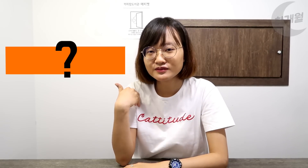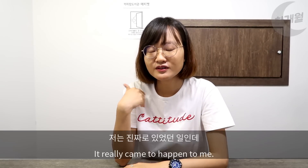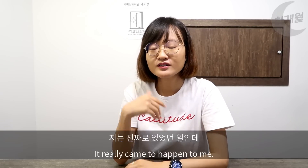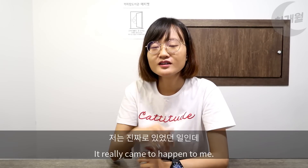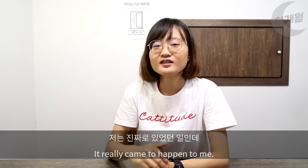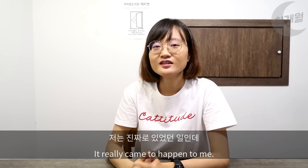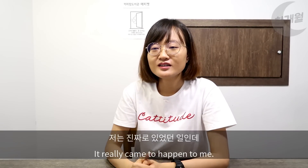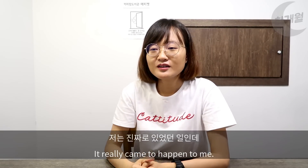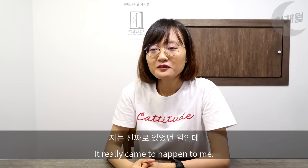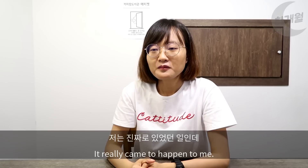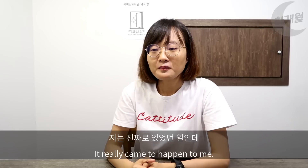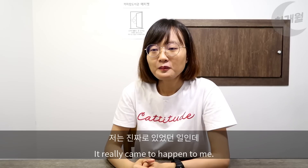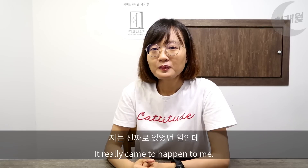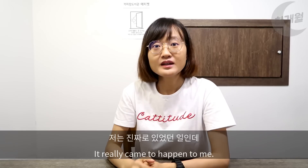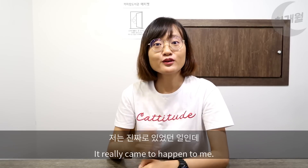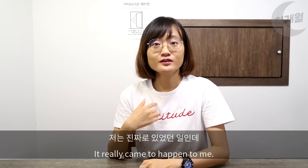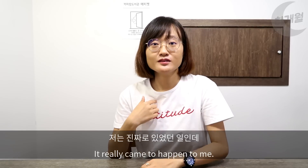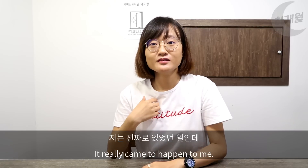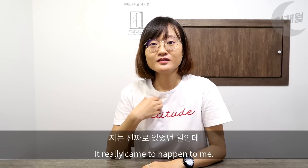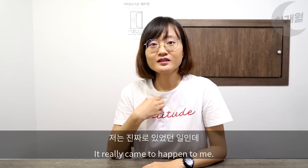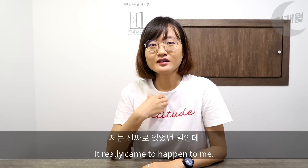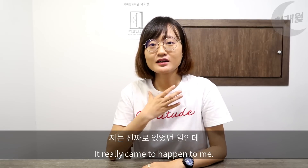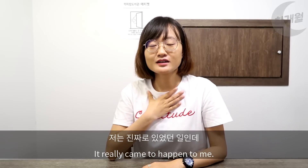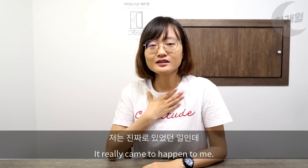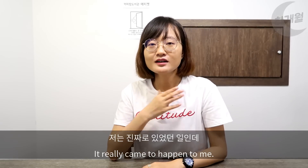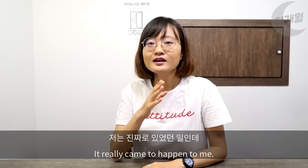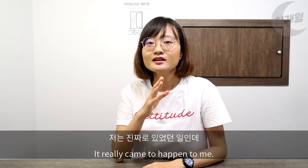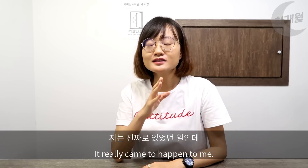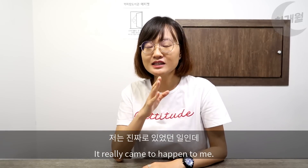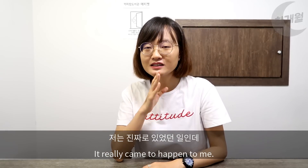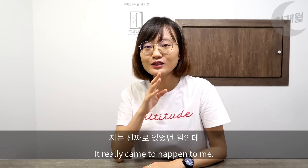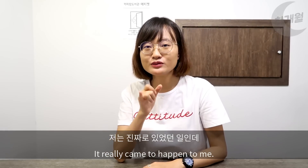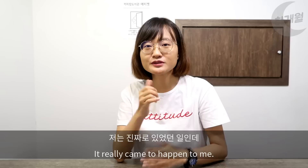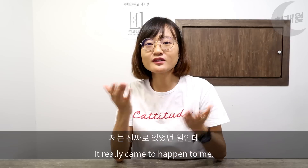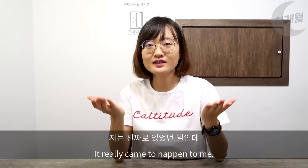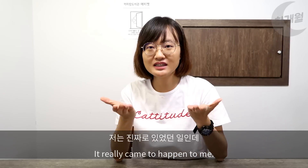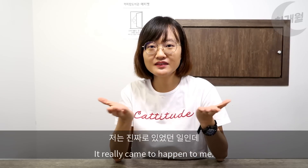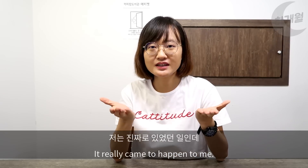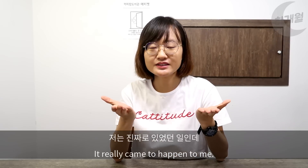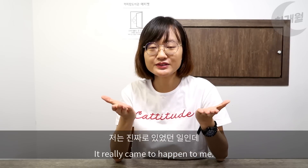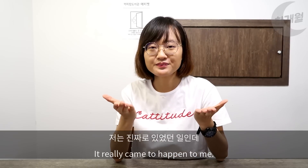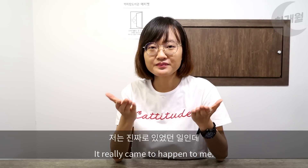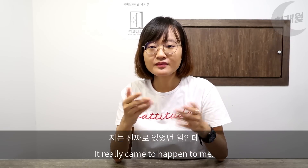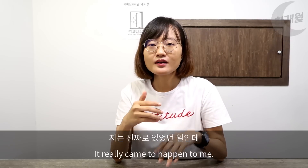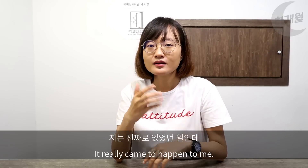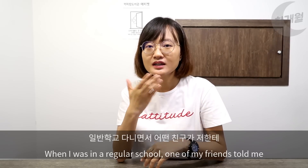It really came to happen to me.